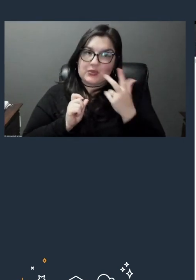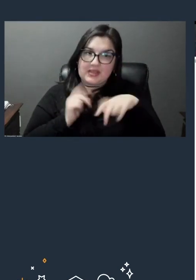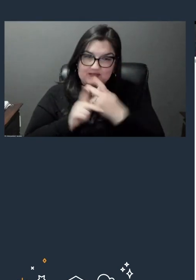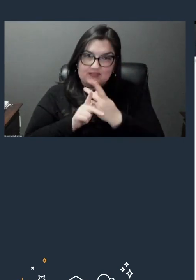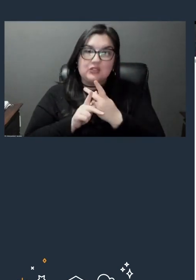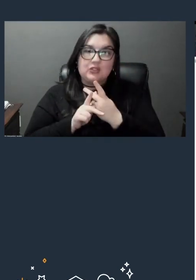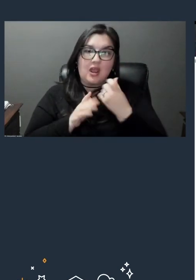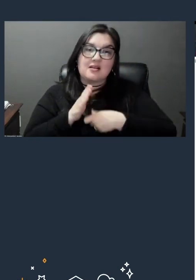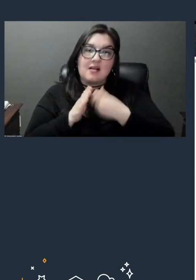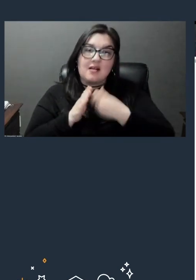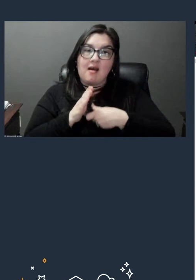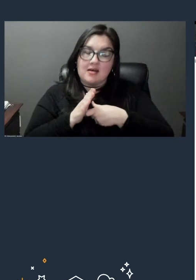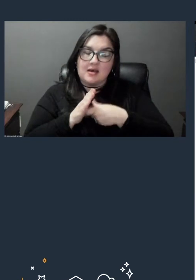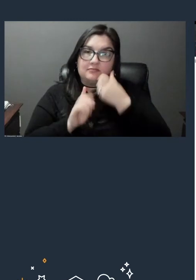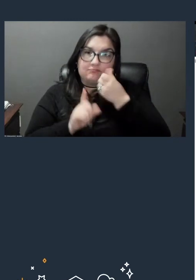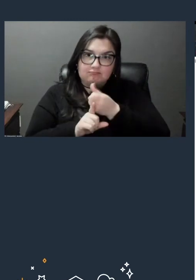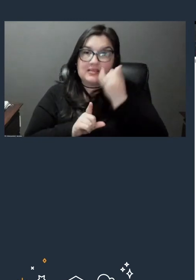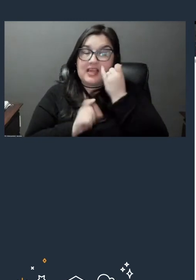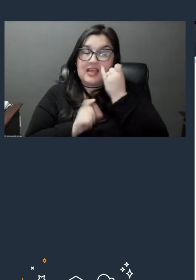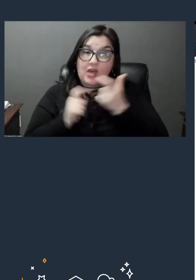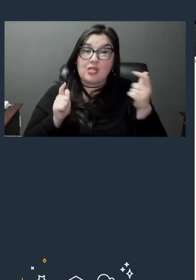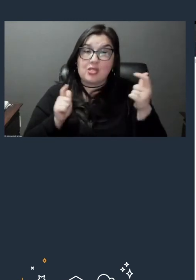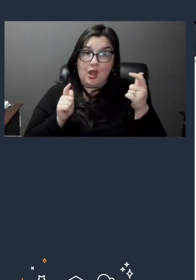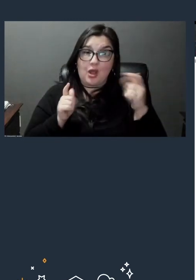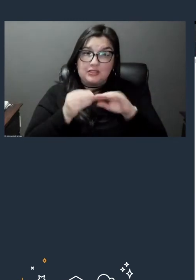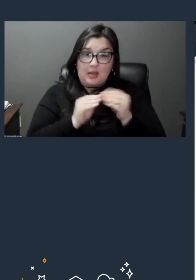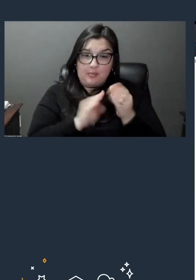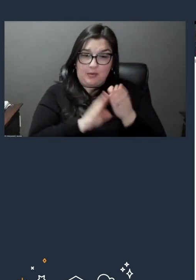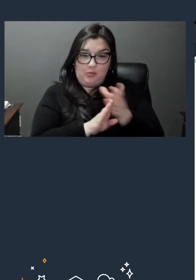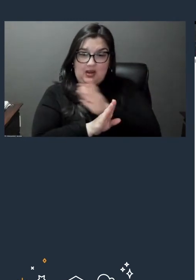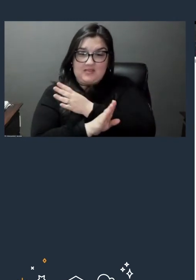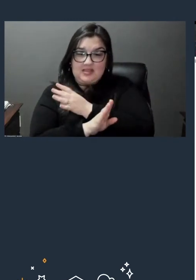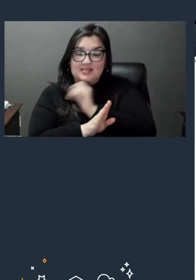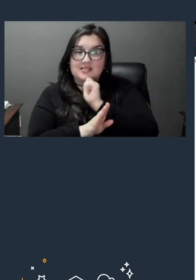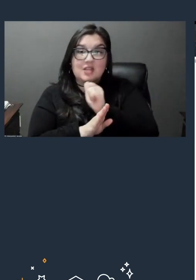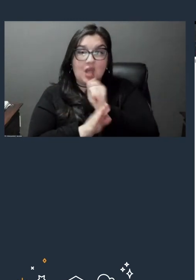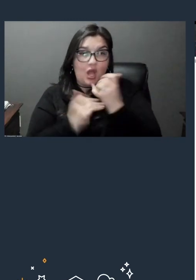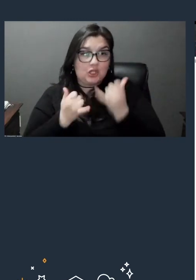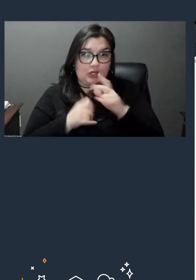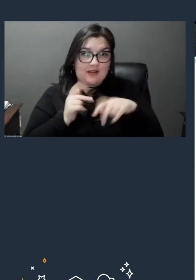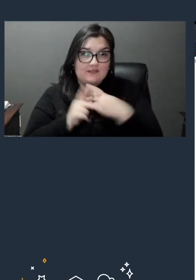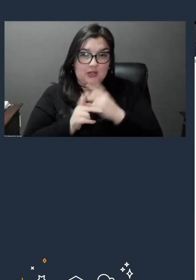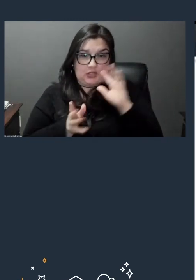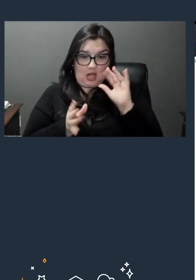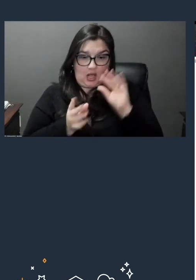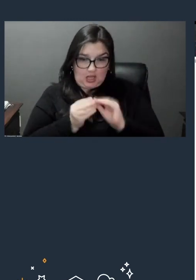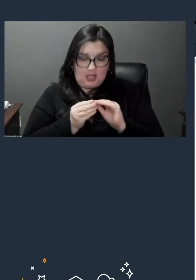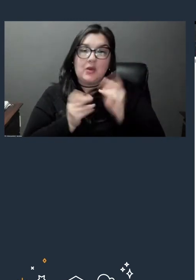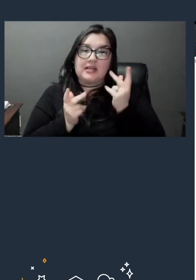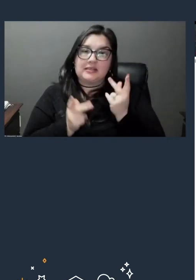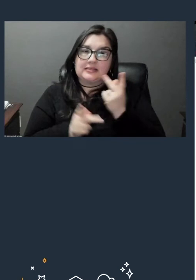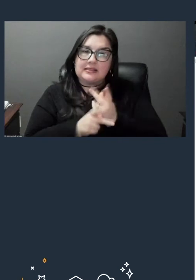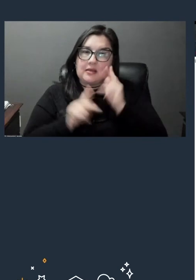if large number of previous non-current versions have accumulated. So you want to keep an eye on unexpected non-current version